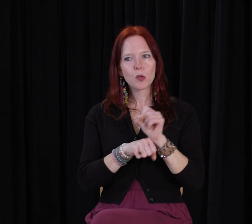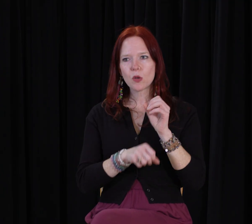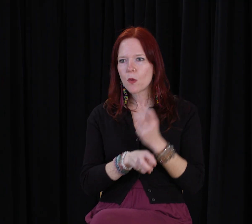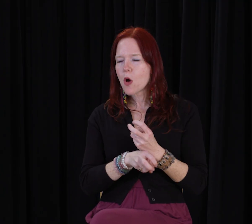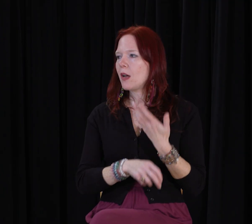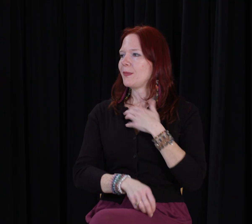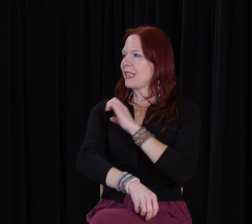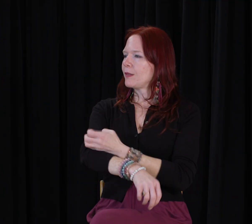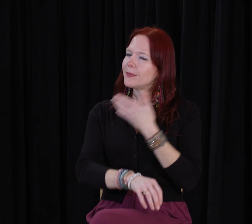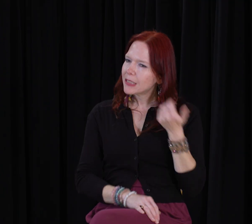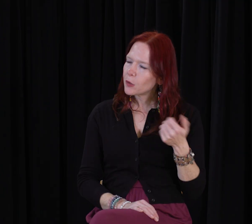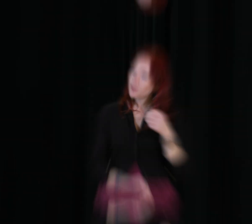and my energy is better.